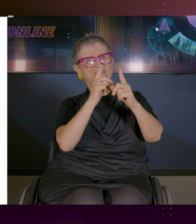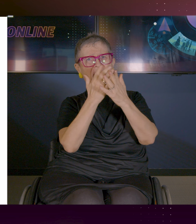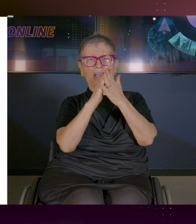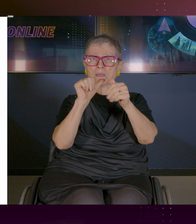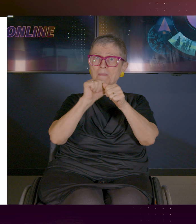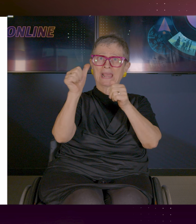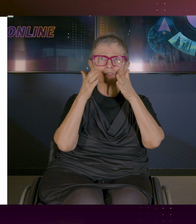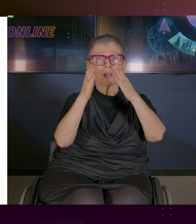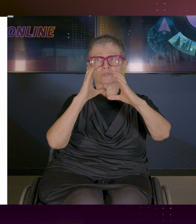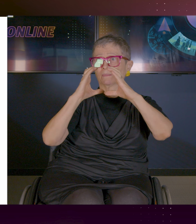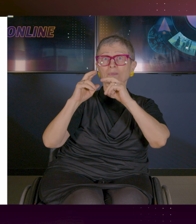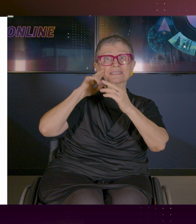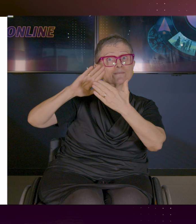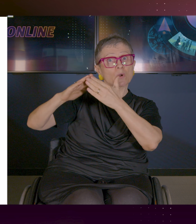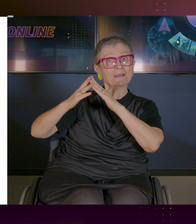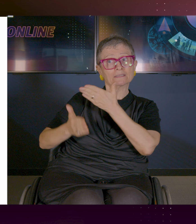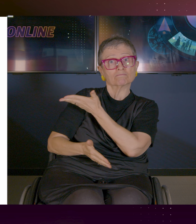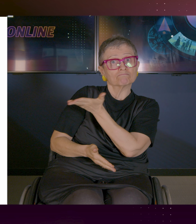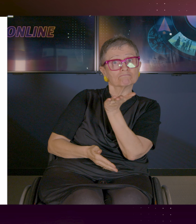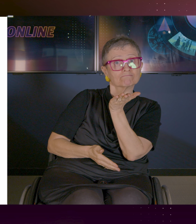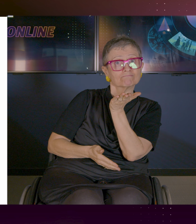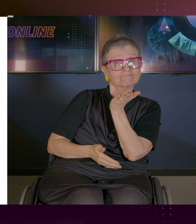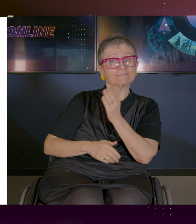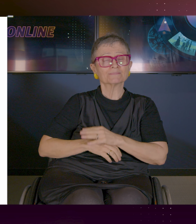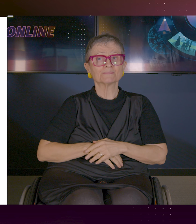I've also provided best advice on how to communicate with our community